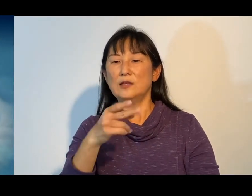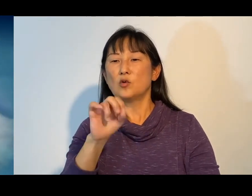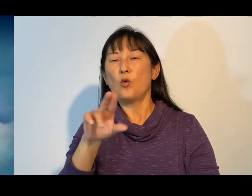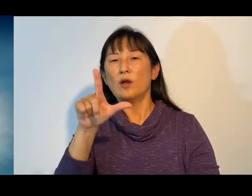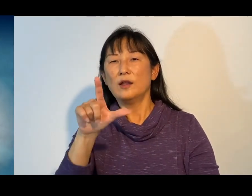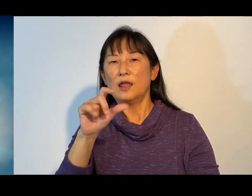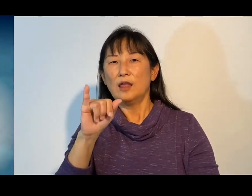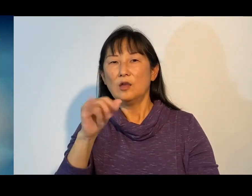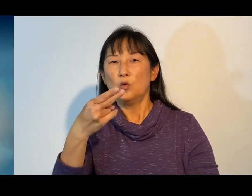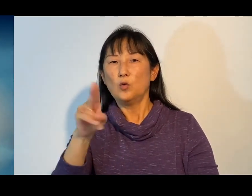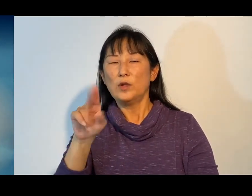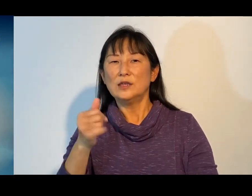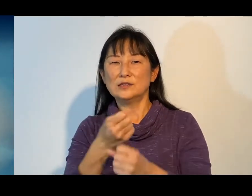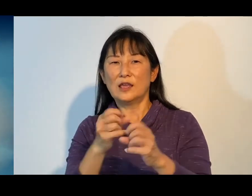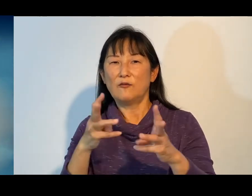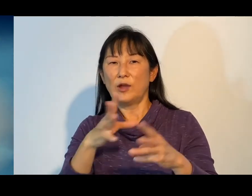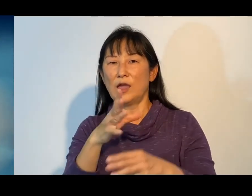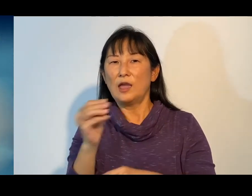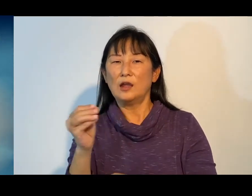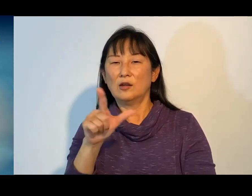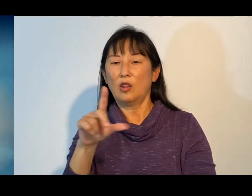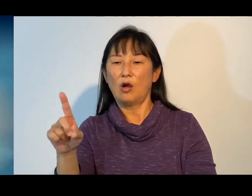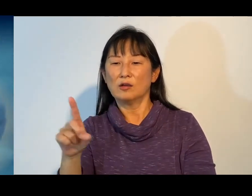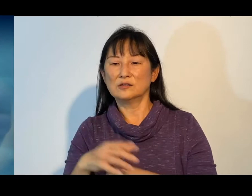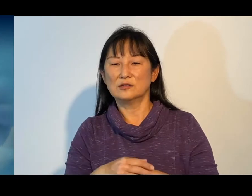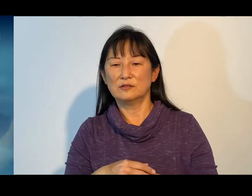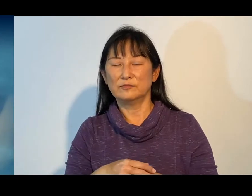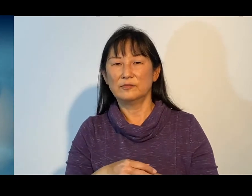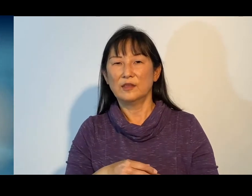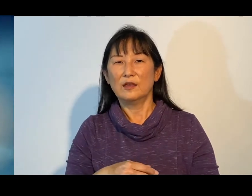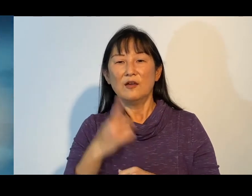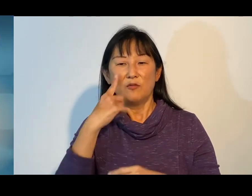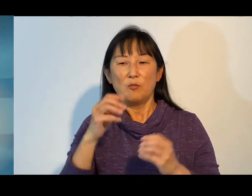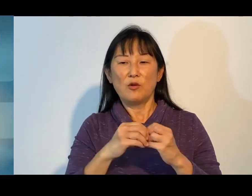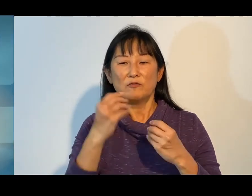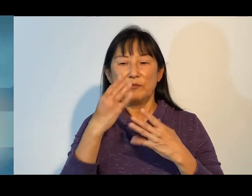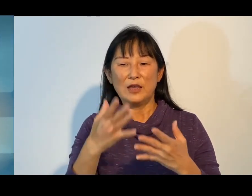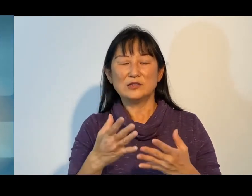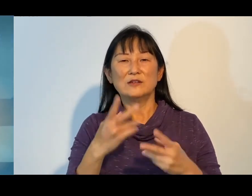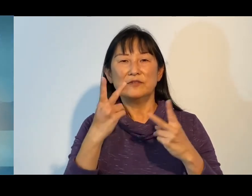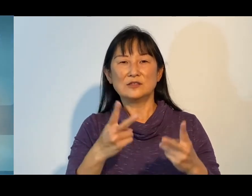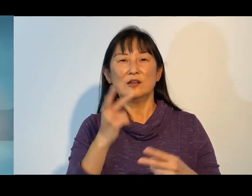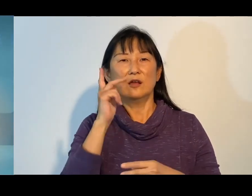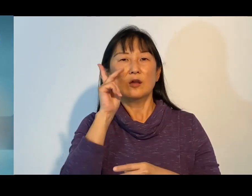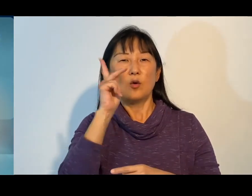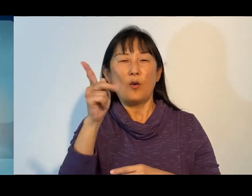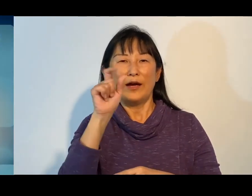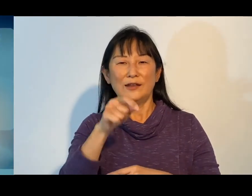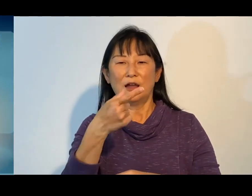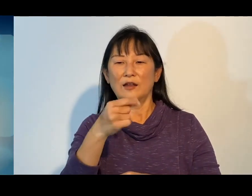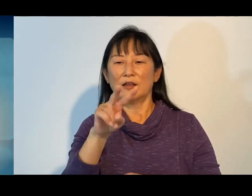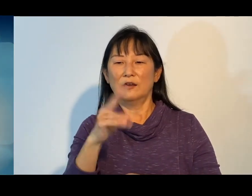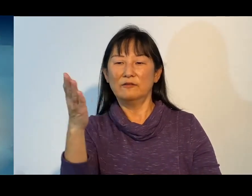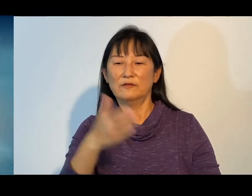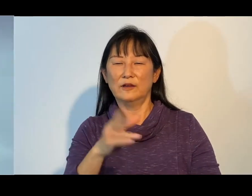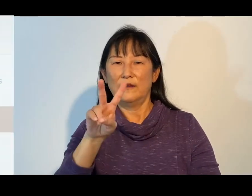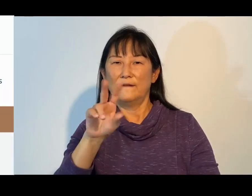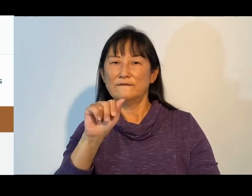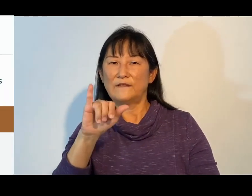For more information on where you can get a vaccine any day of the week, please visit kauai.gov/vaccine.